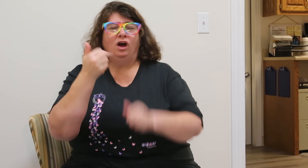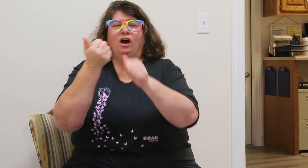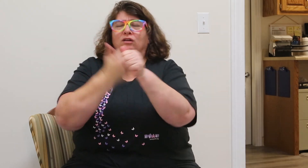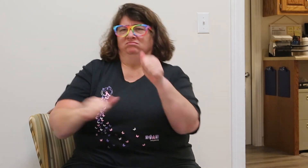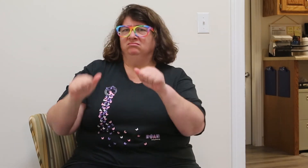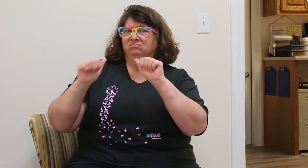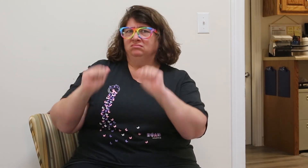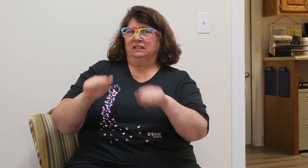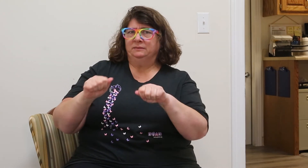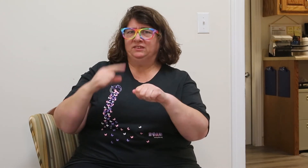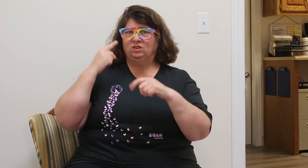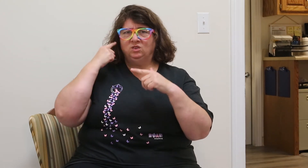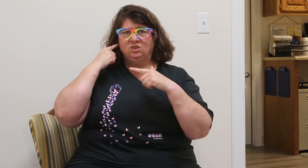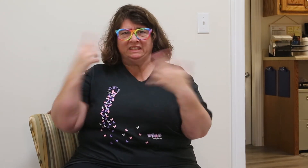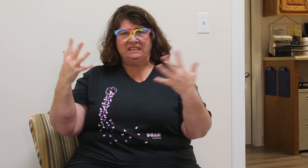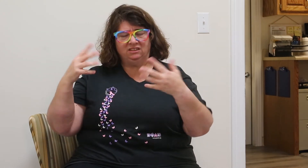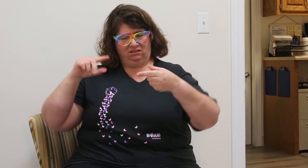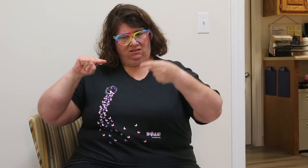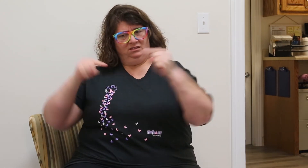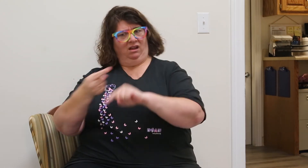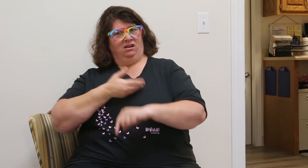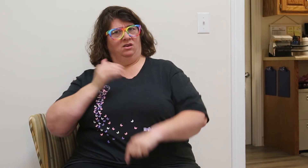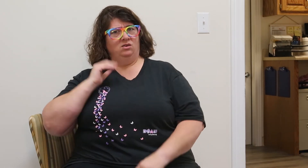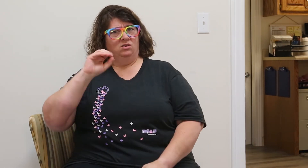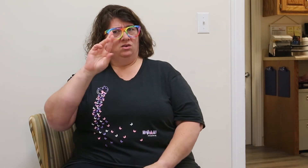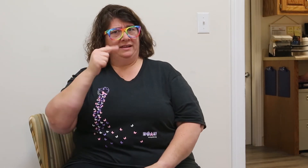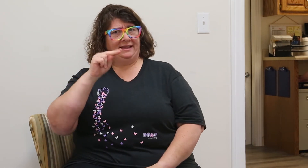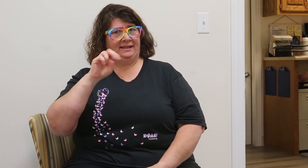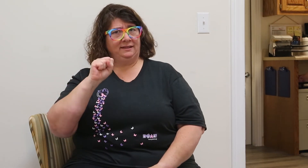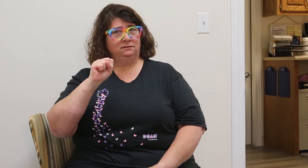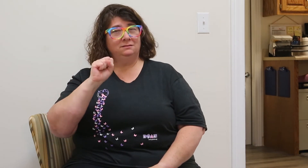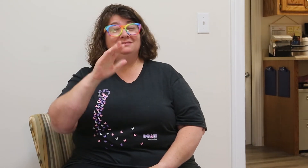avoid any potential harm to our organs.